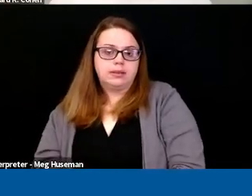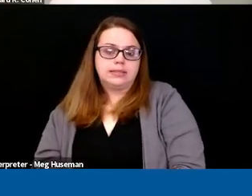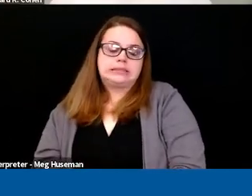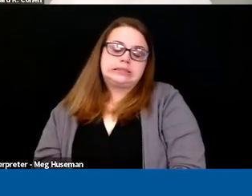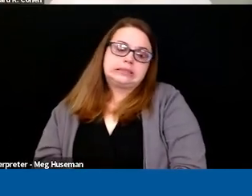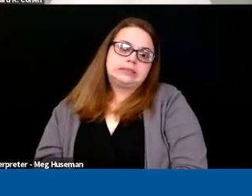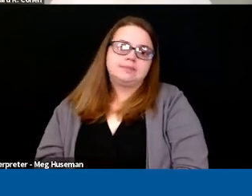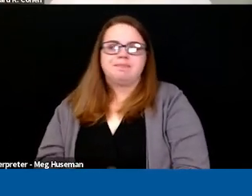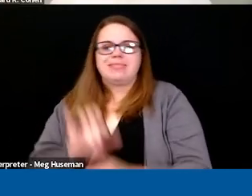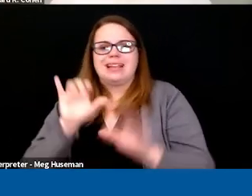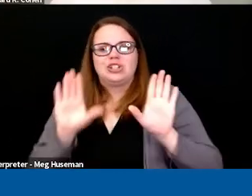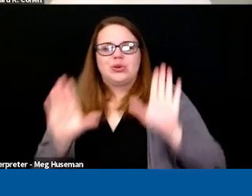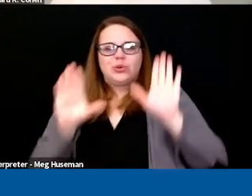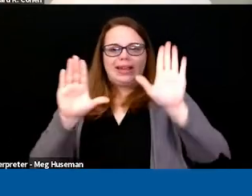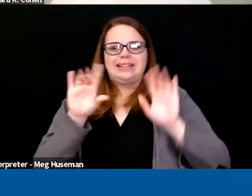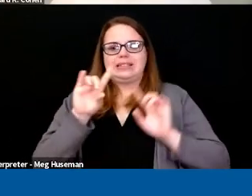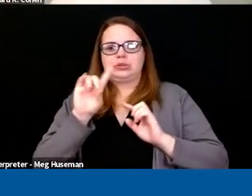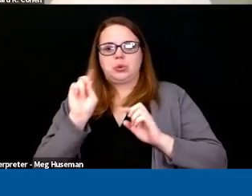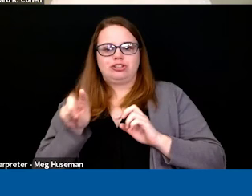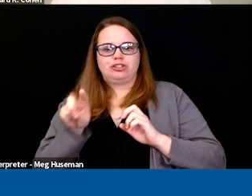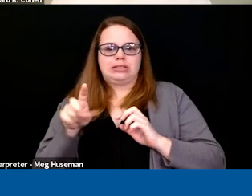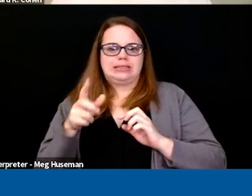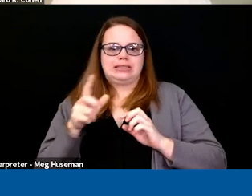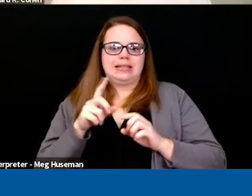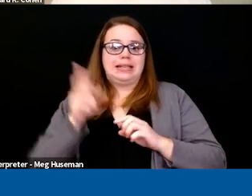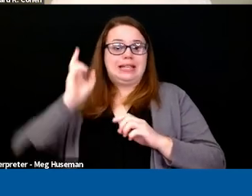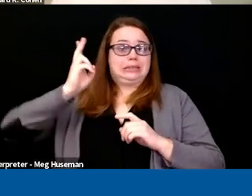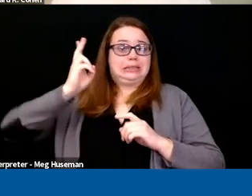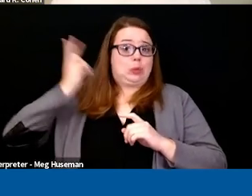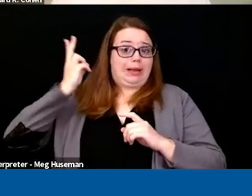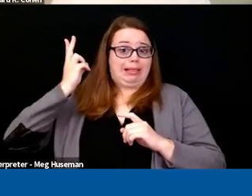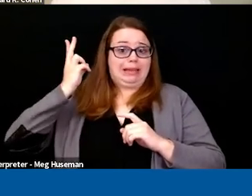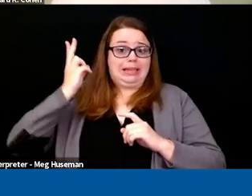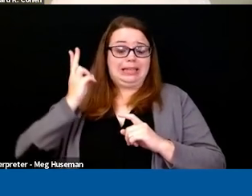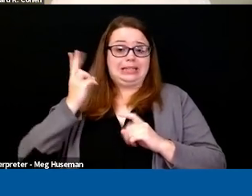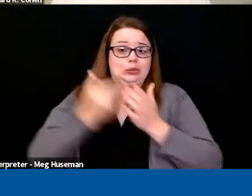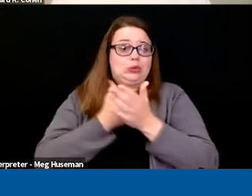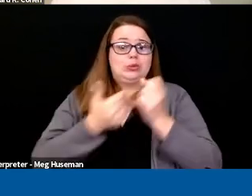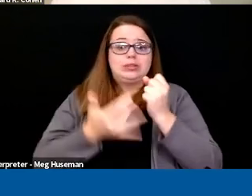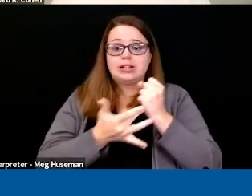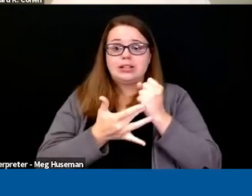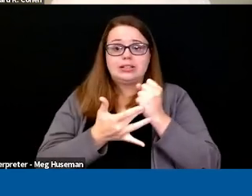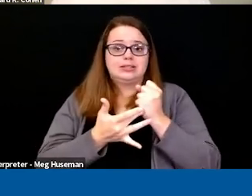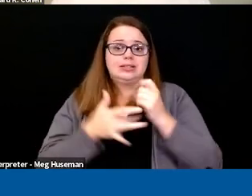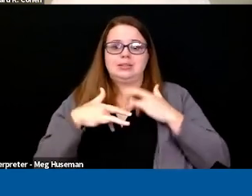That's a great question. Historically, cutting edge technologies usually leaves out accessibility.